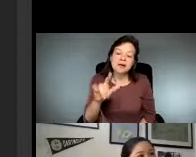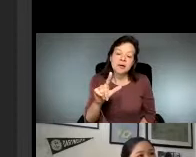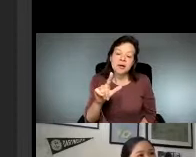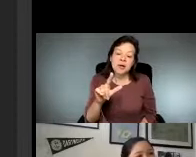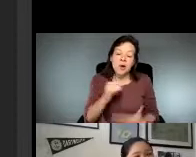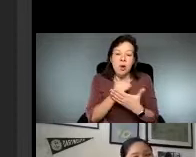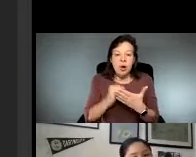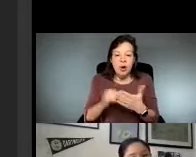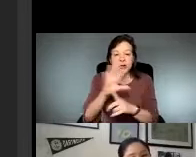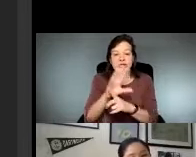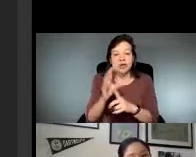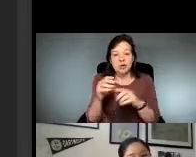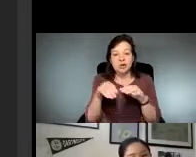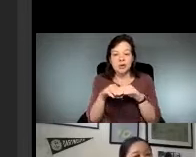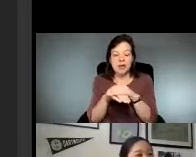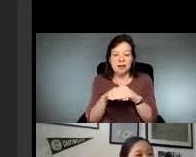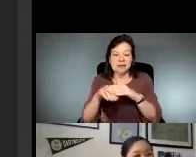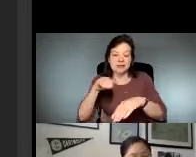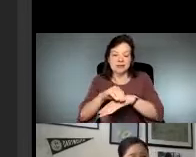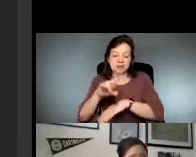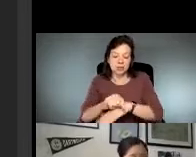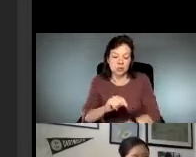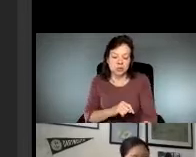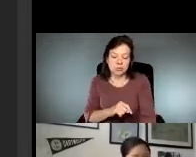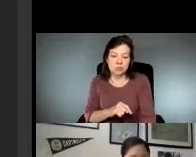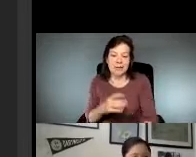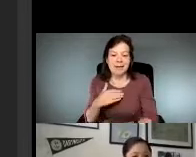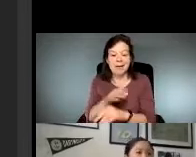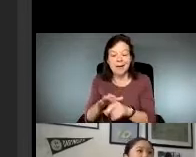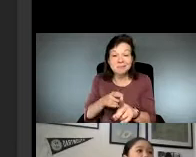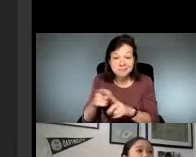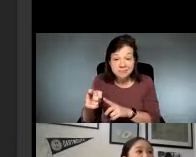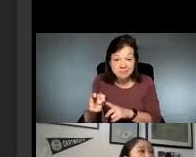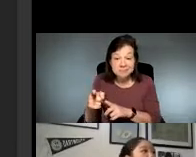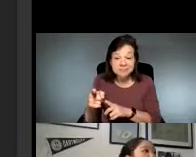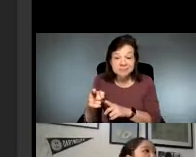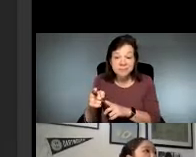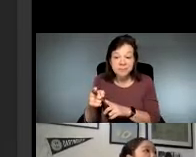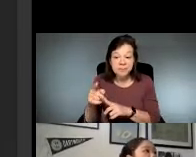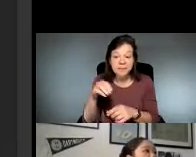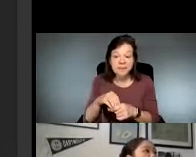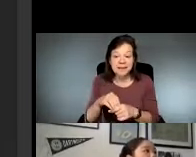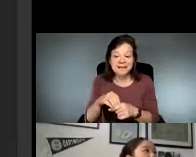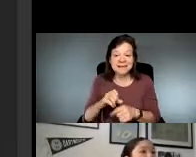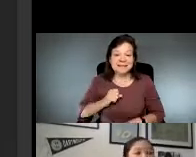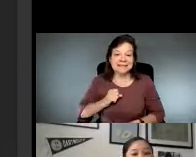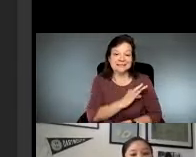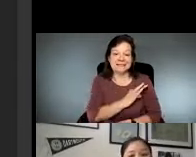and cultural access consultant. And I specialize in staff and volunteer training,